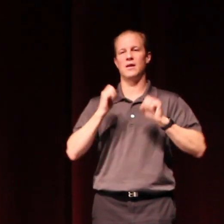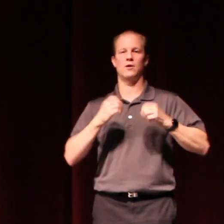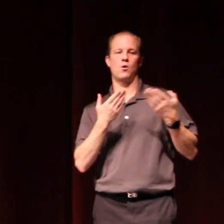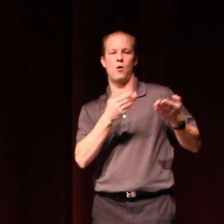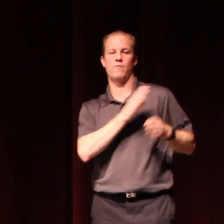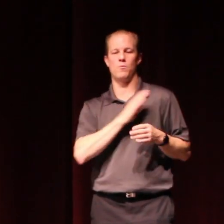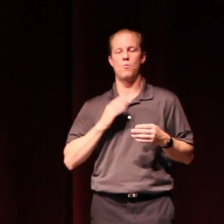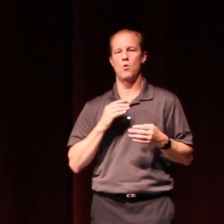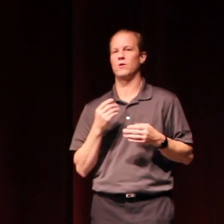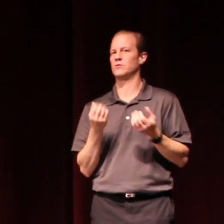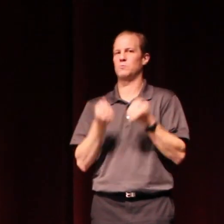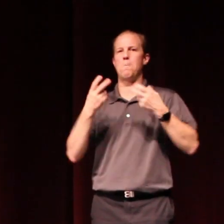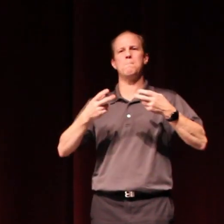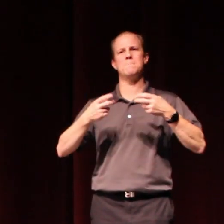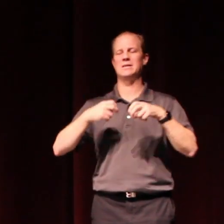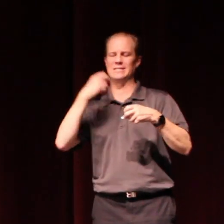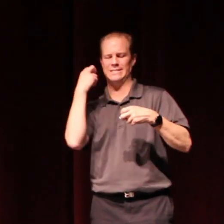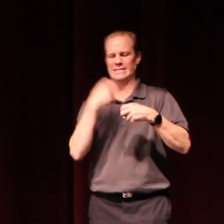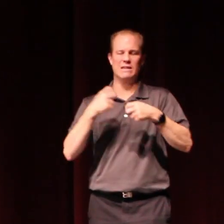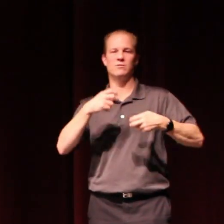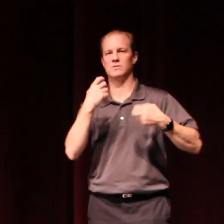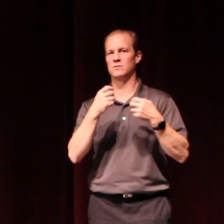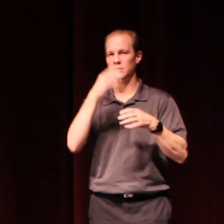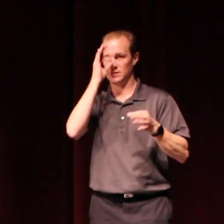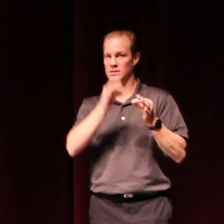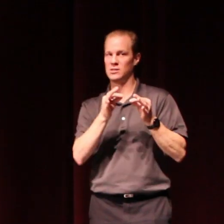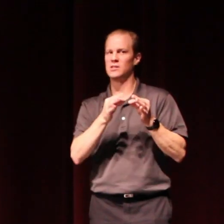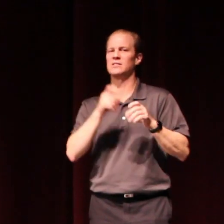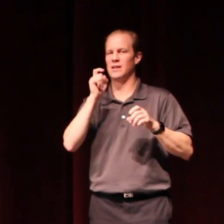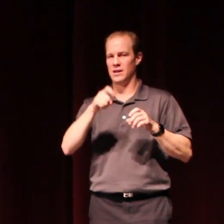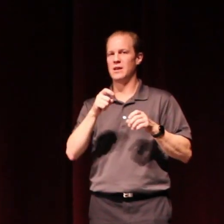are many difficult decisions that will have to be made this next fiscal year. I